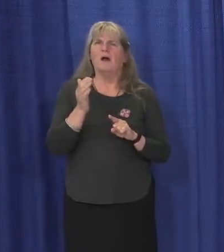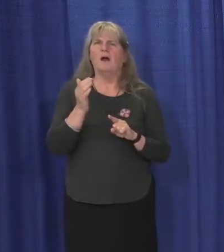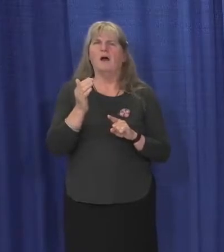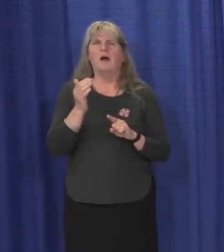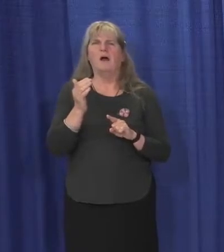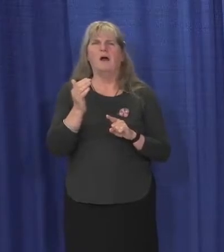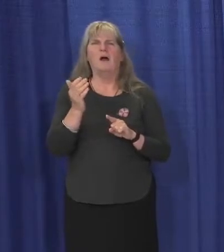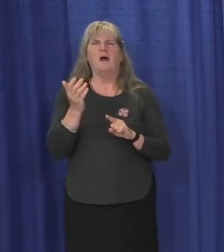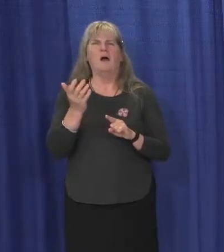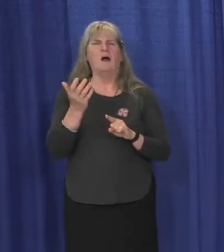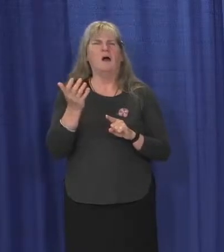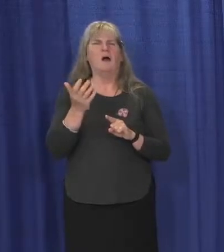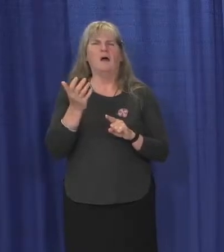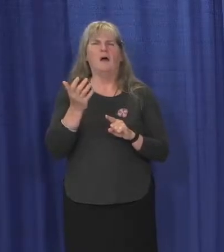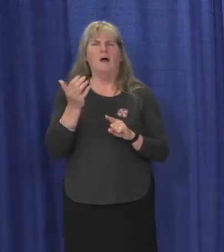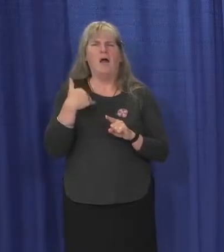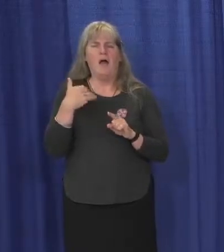restrictions if this doesn't